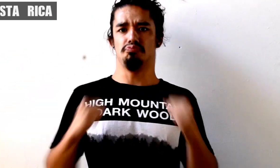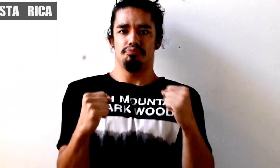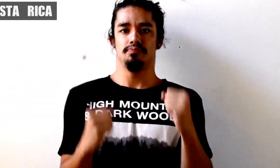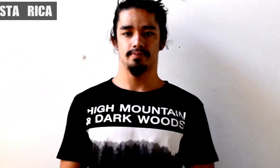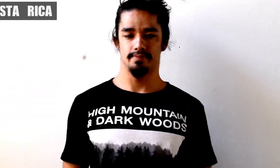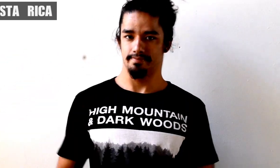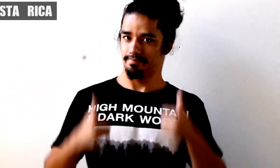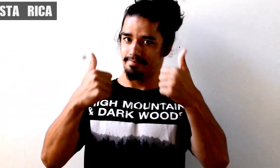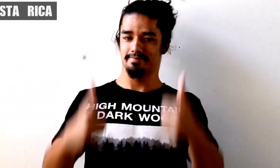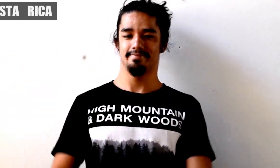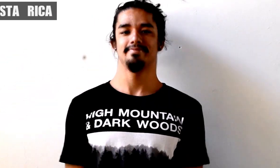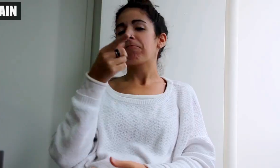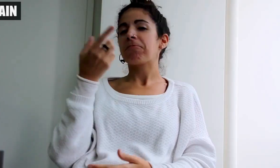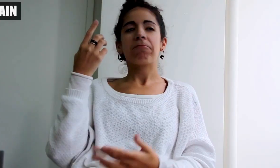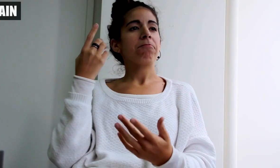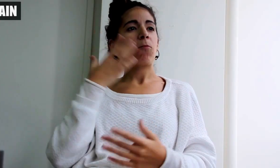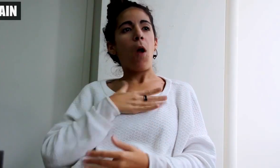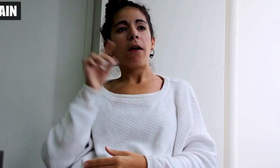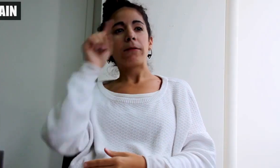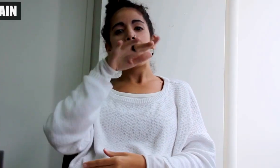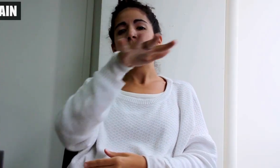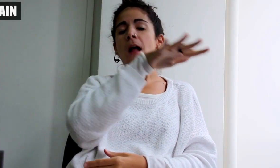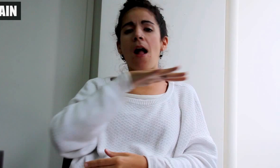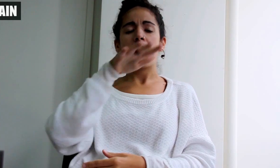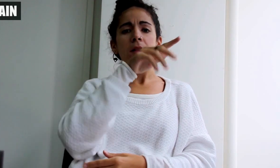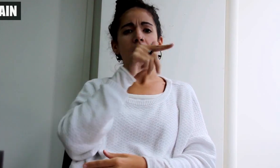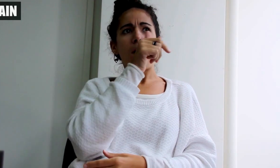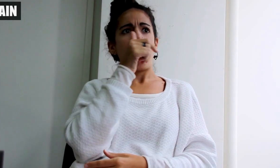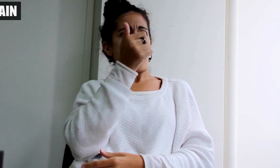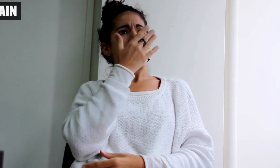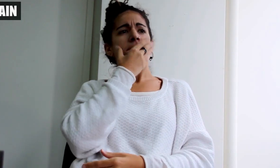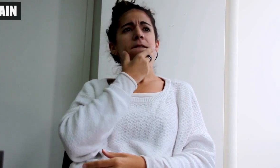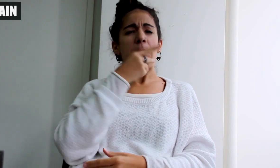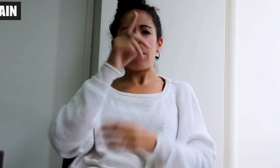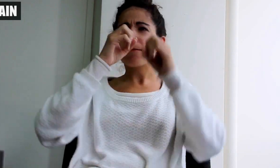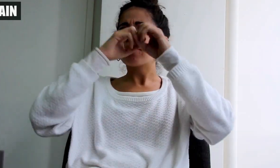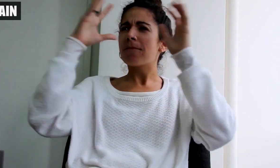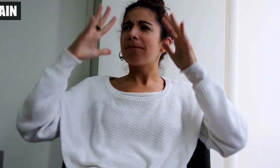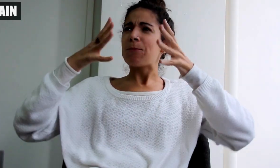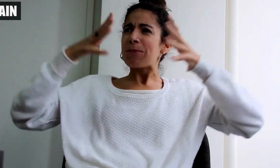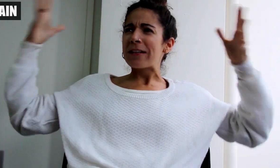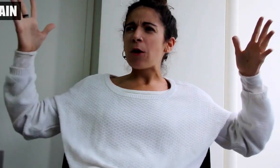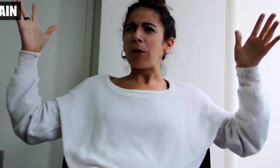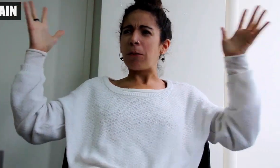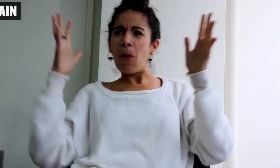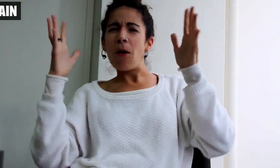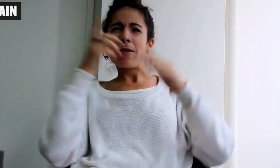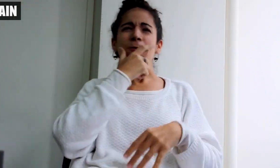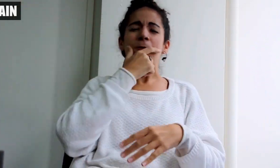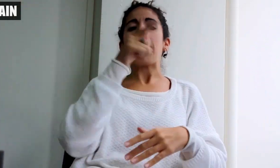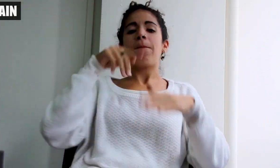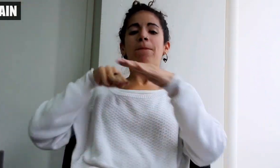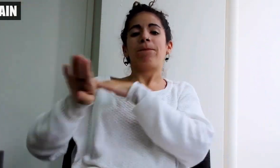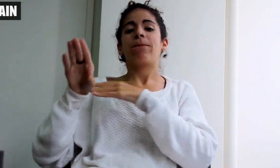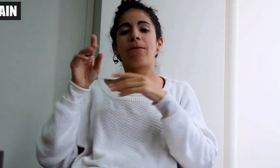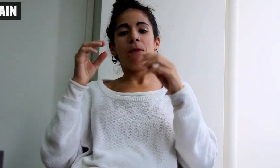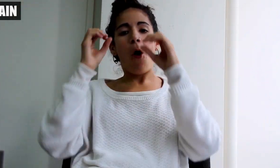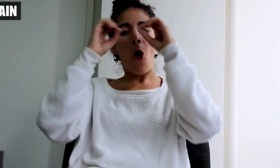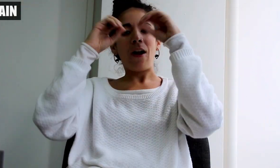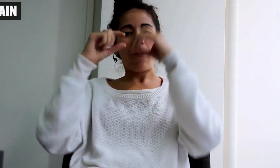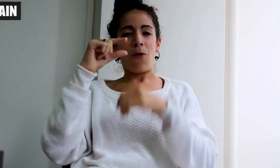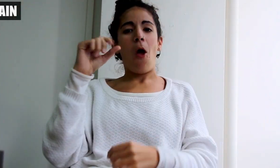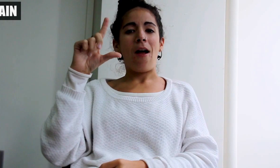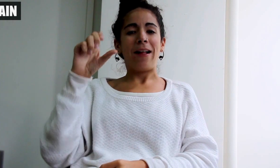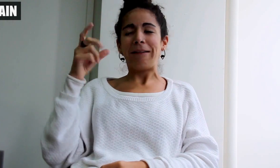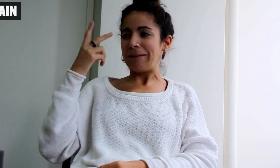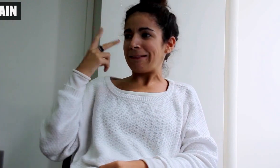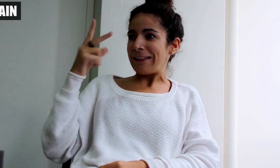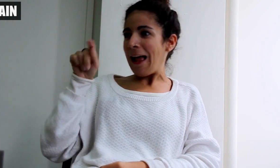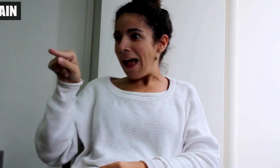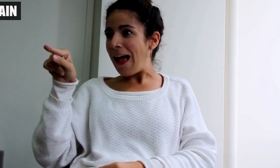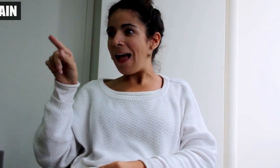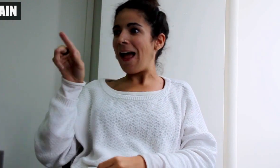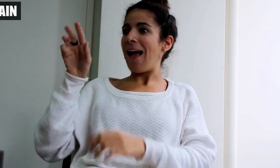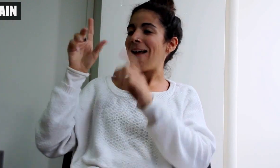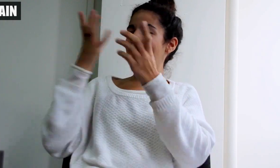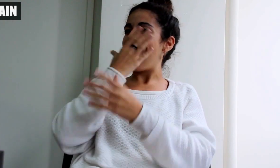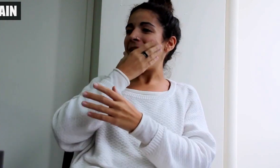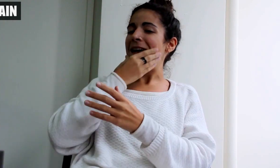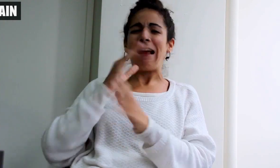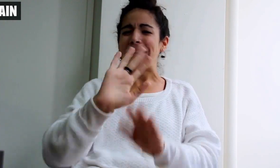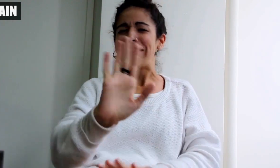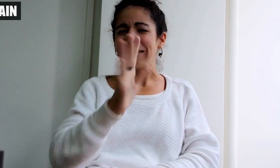If you want to go to a location because you've heard that they're beautiful or you saw something on Google.